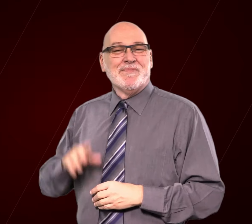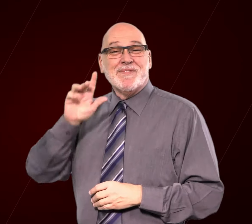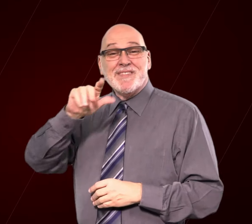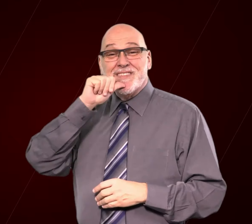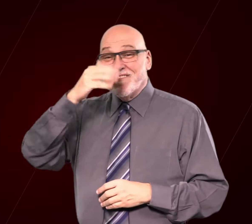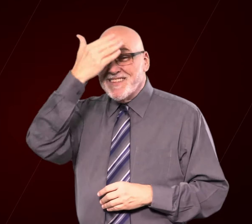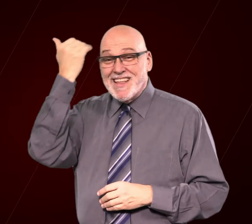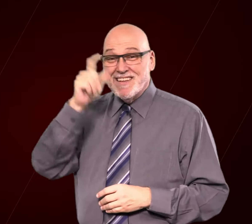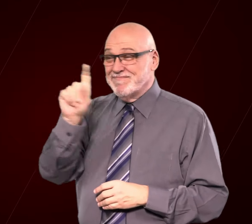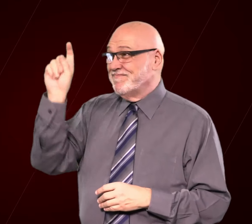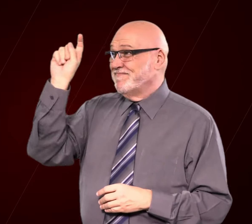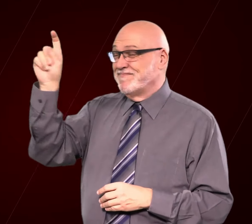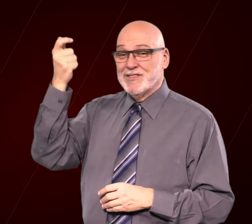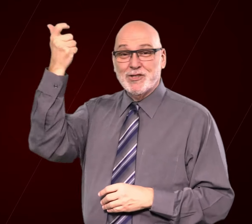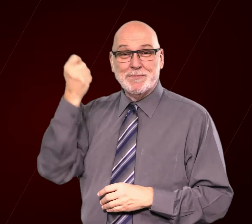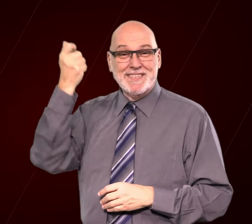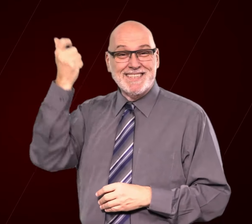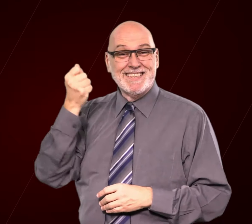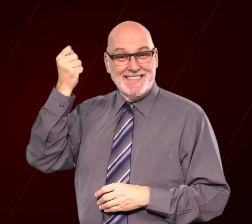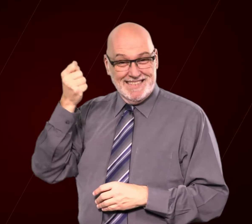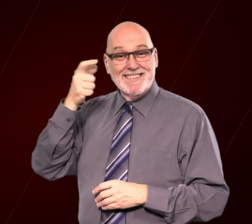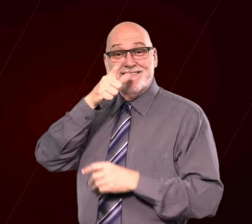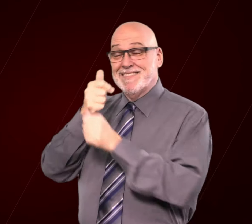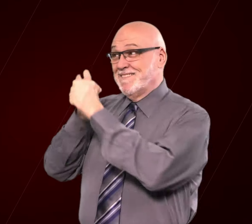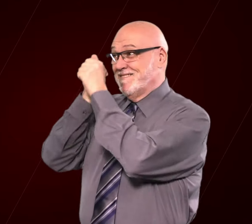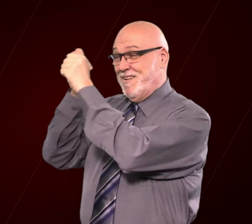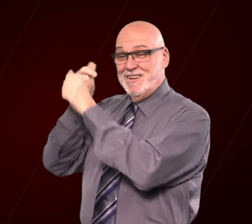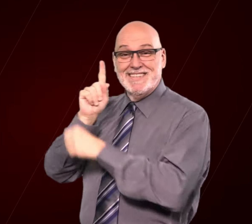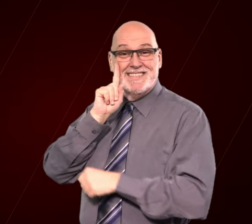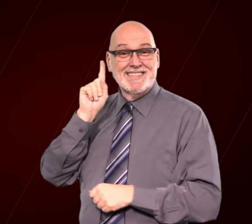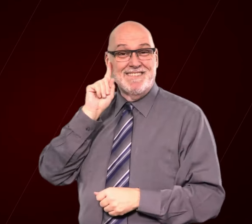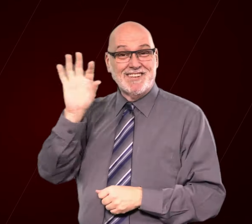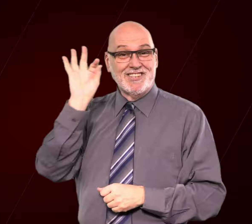Don’t forget to subscribe, like,